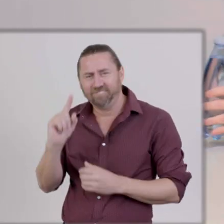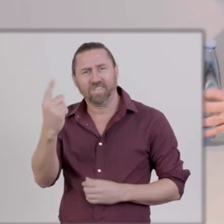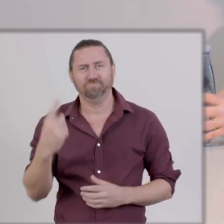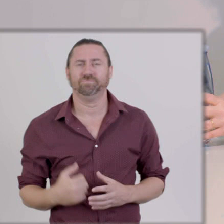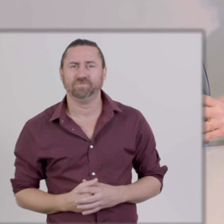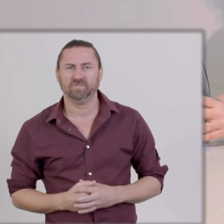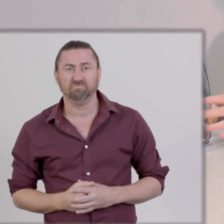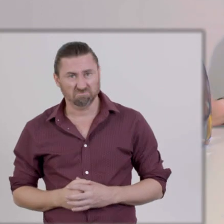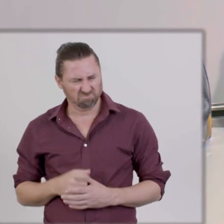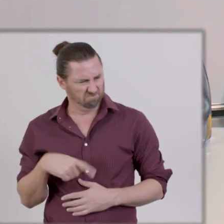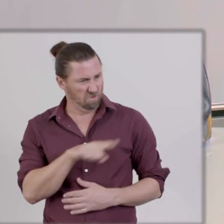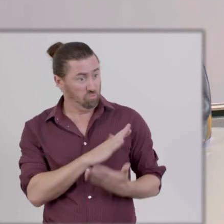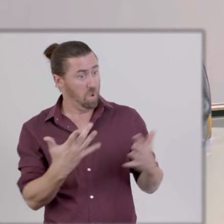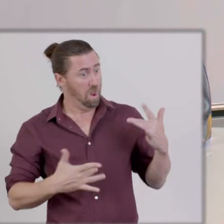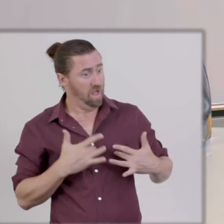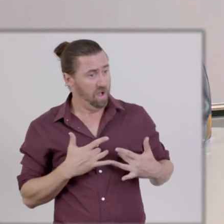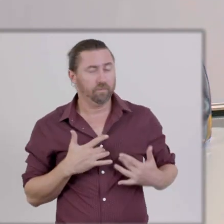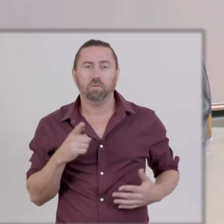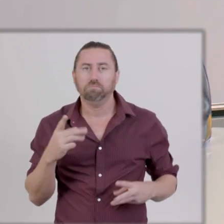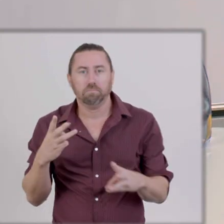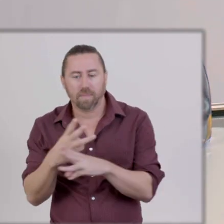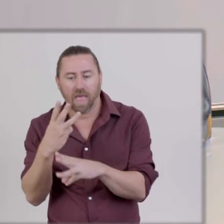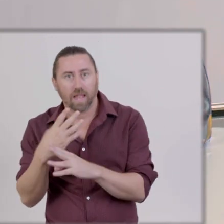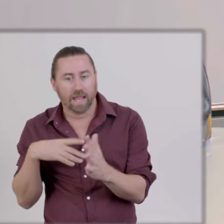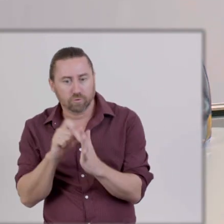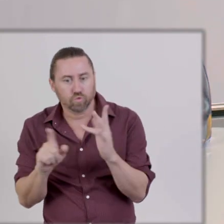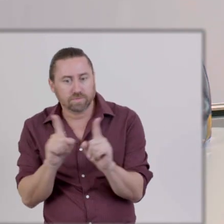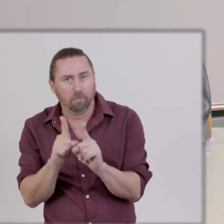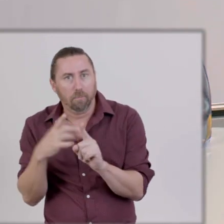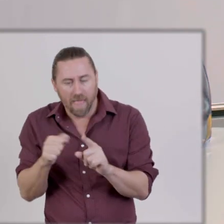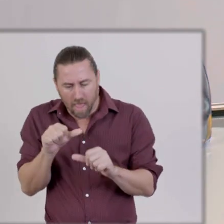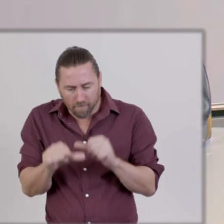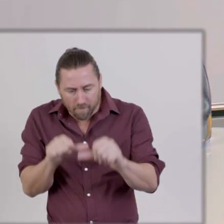in maths, calculations go in a specific order, to get the answer.